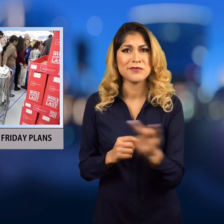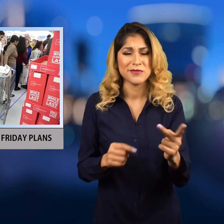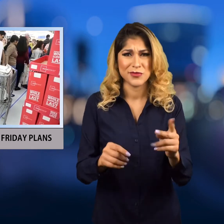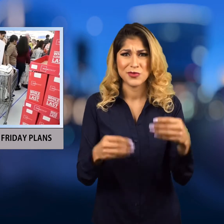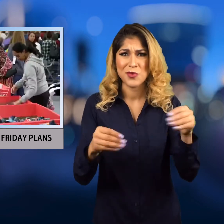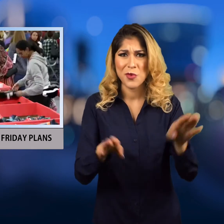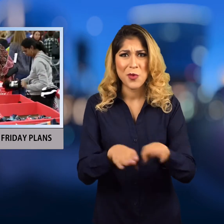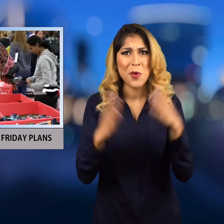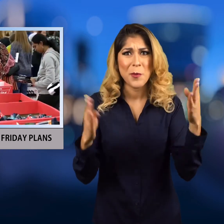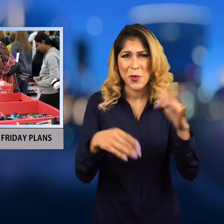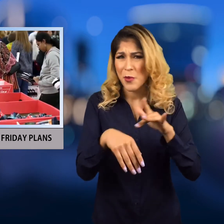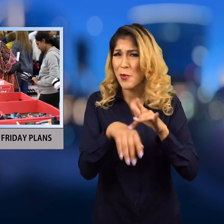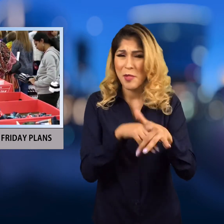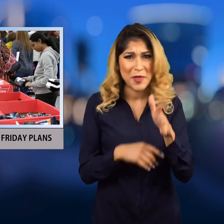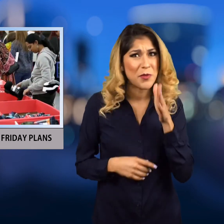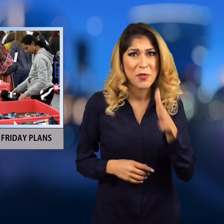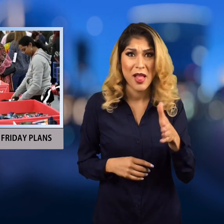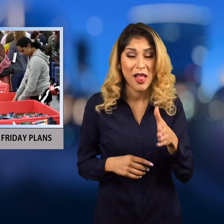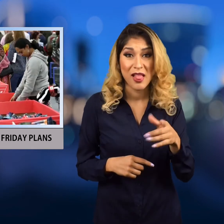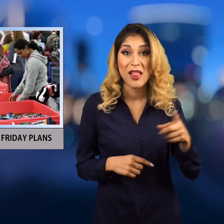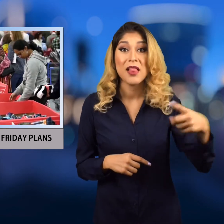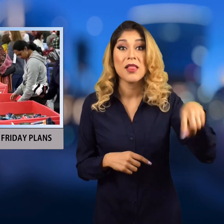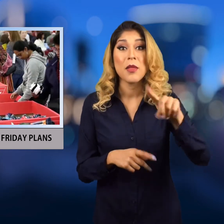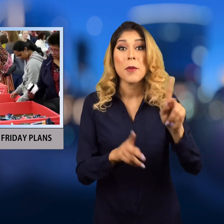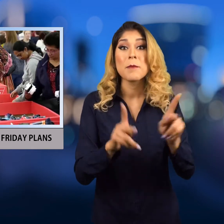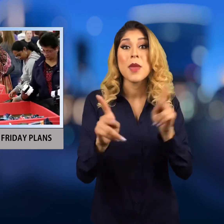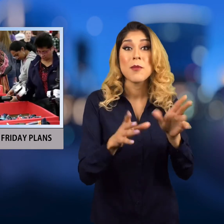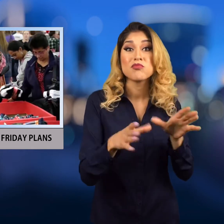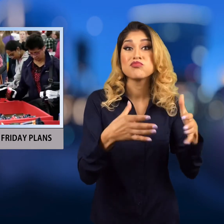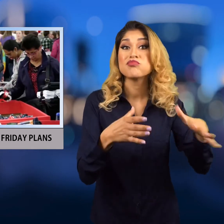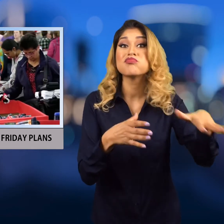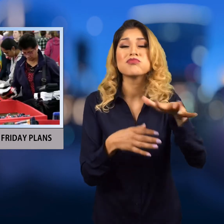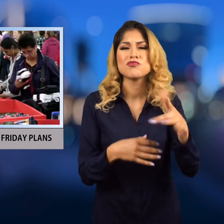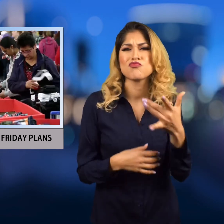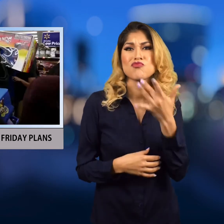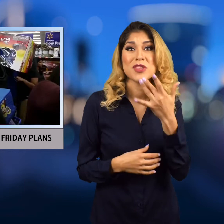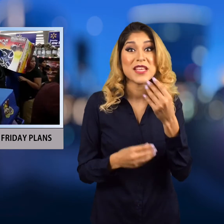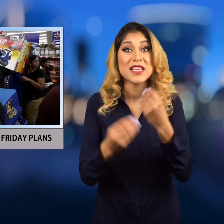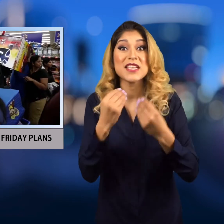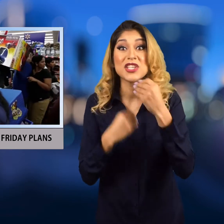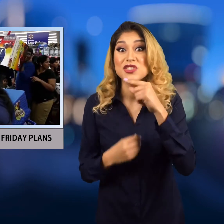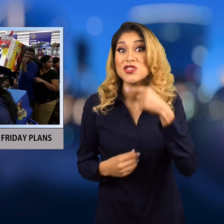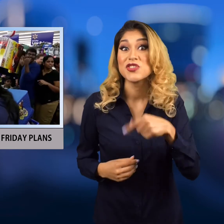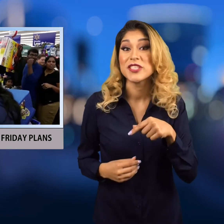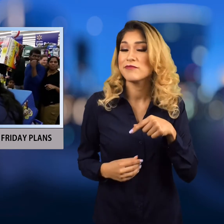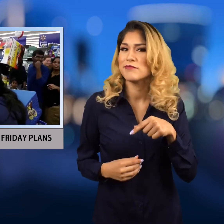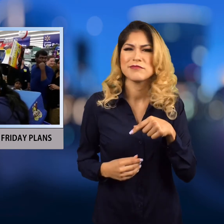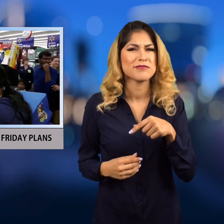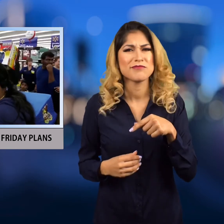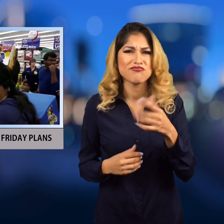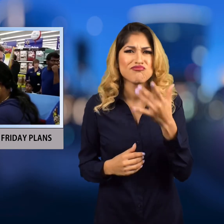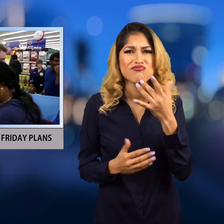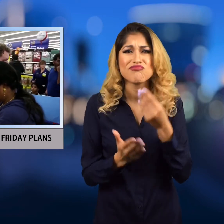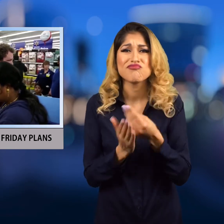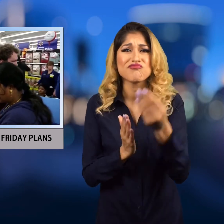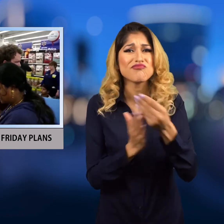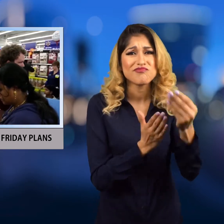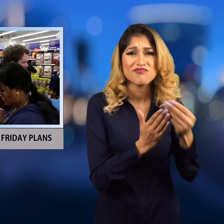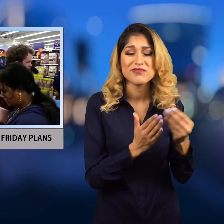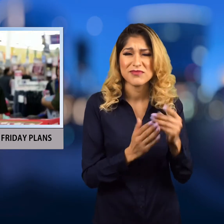for people who would rather shop than eat turkey.